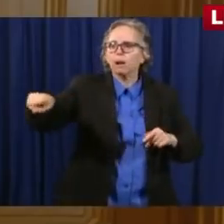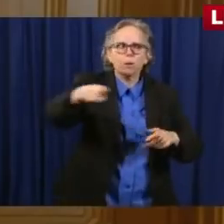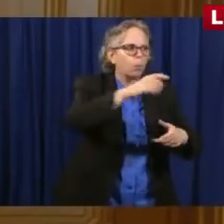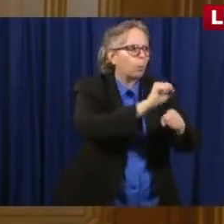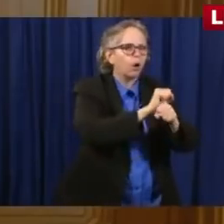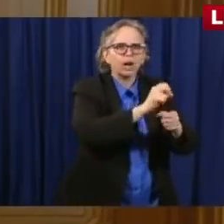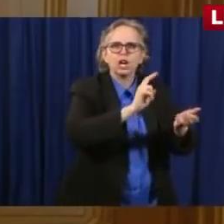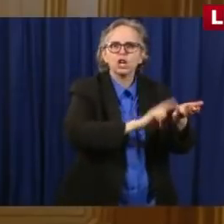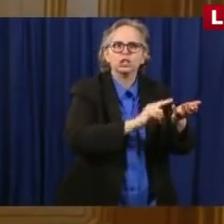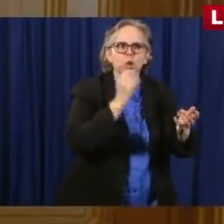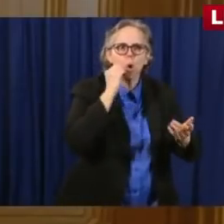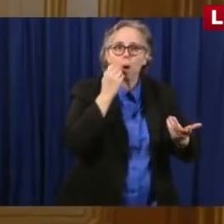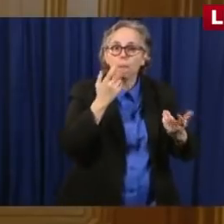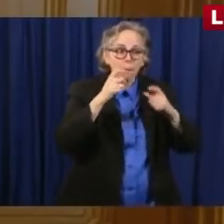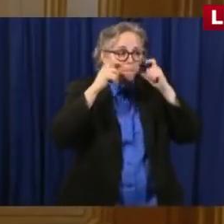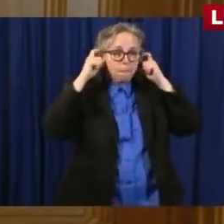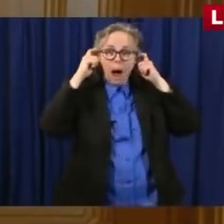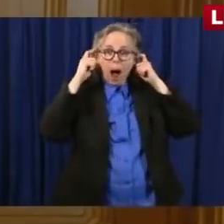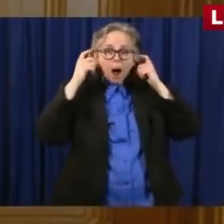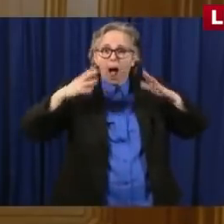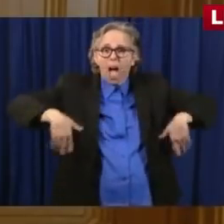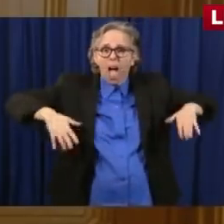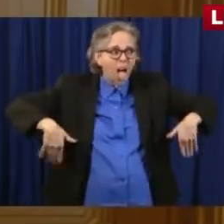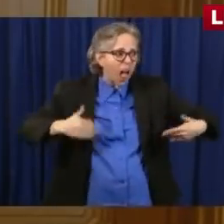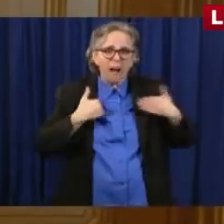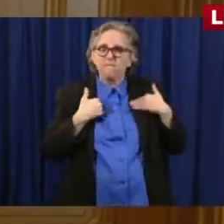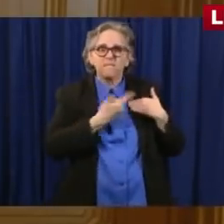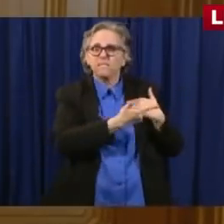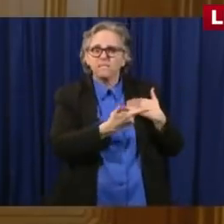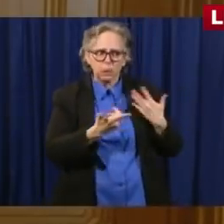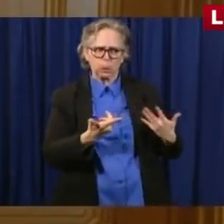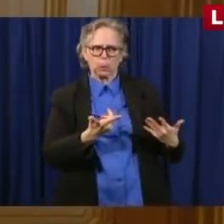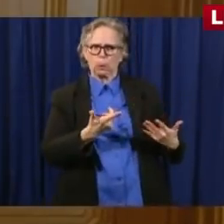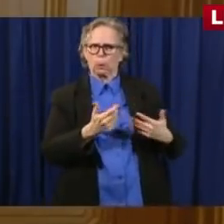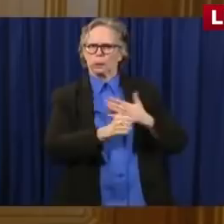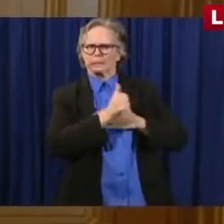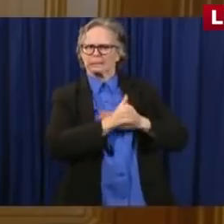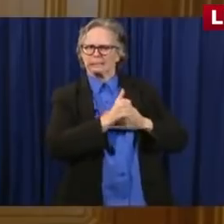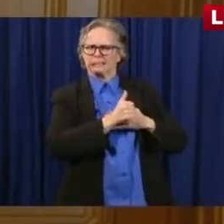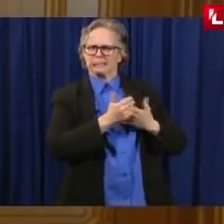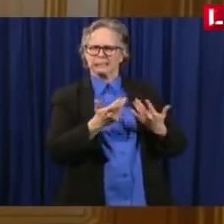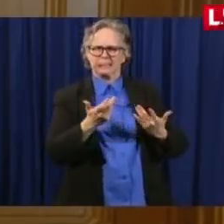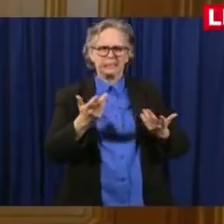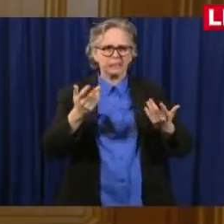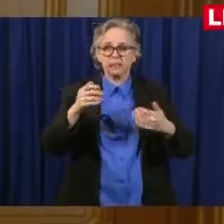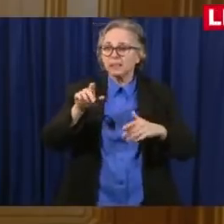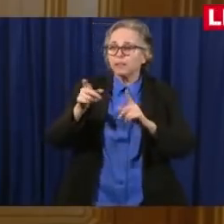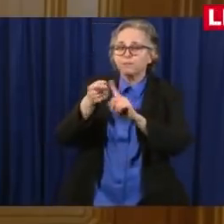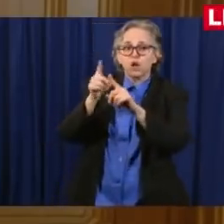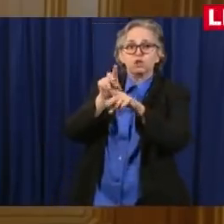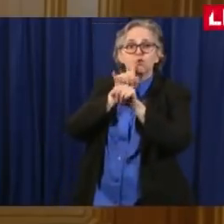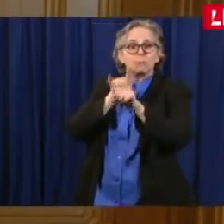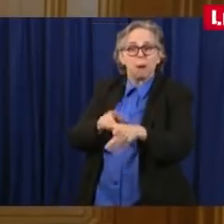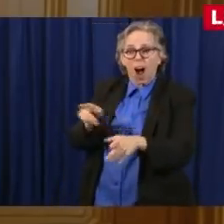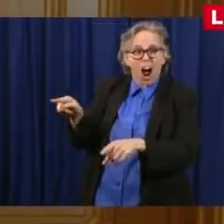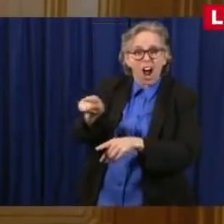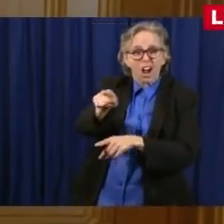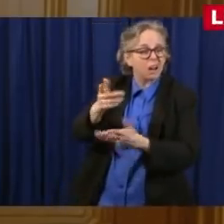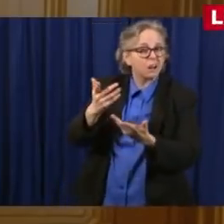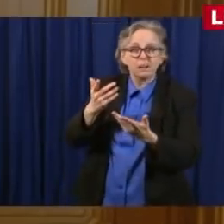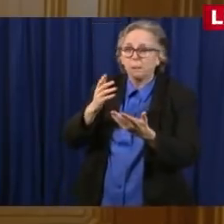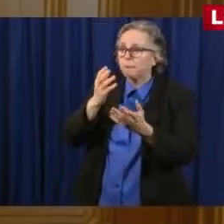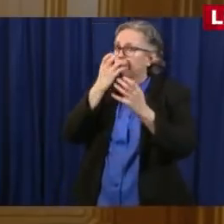WE HAVE PEOPLE WHO ARE IN NURSING HOMES THAT DON’T HAVE THE MASKS WHO ARE WORKING THERE.